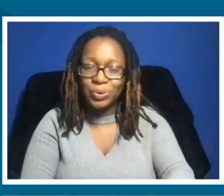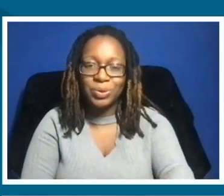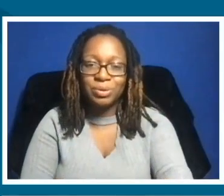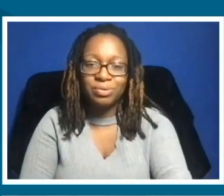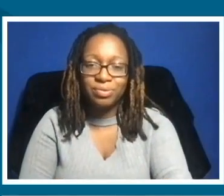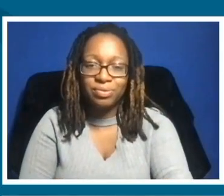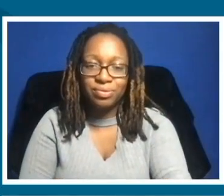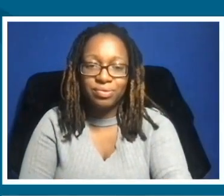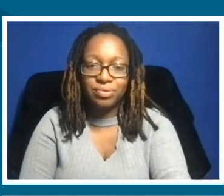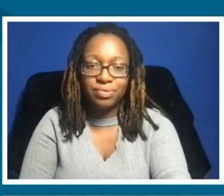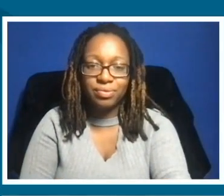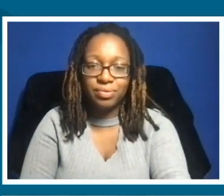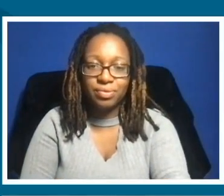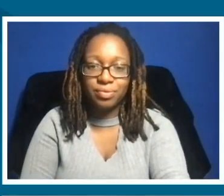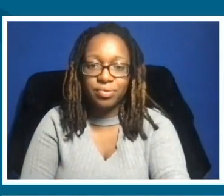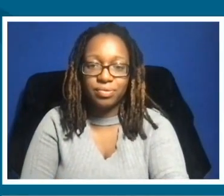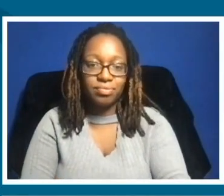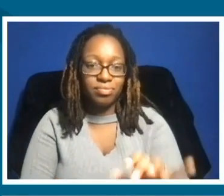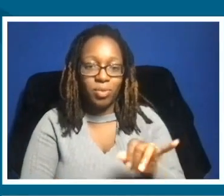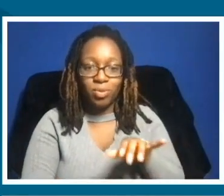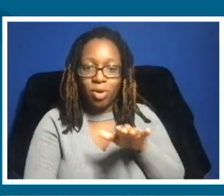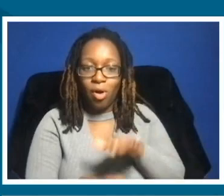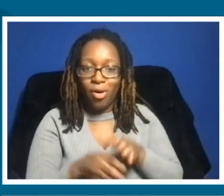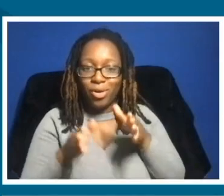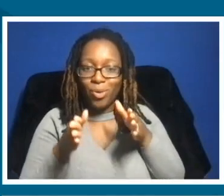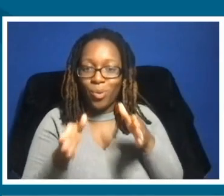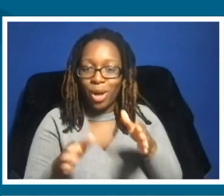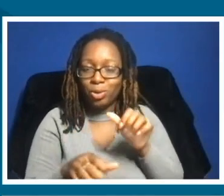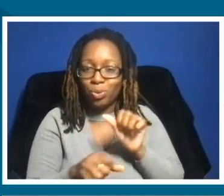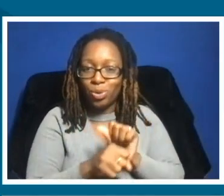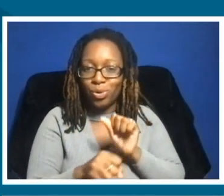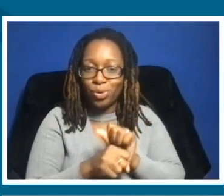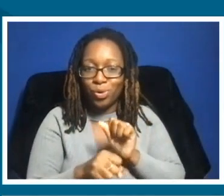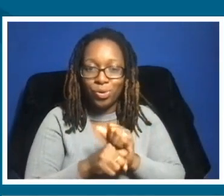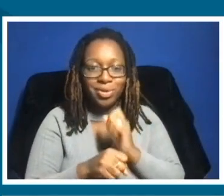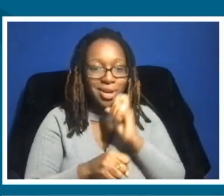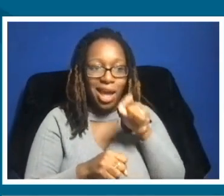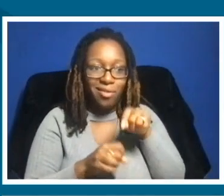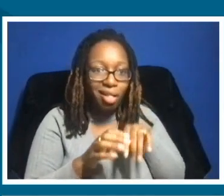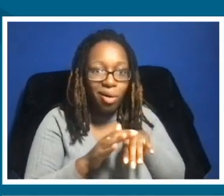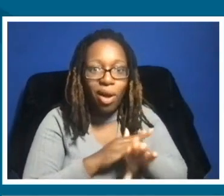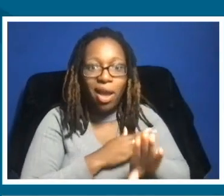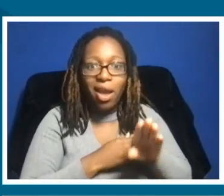way to to work for people you know so it wasn't they didn't have to go in the doors